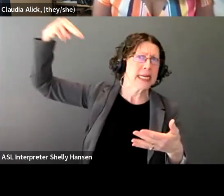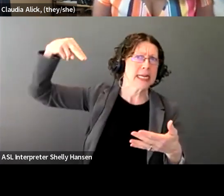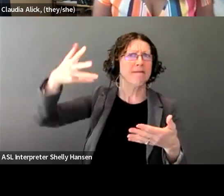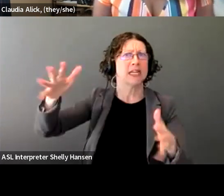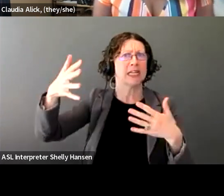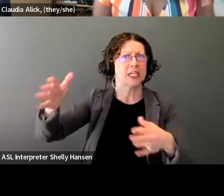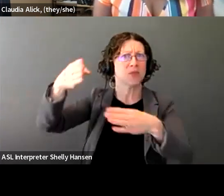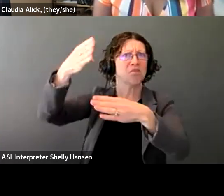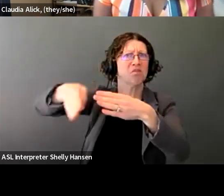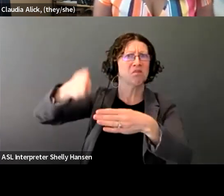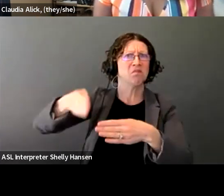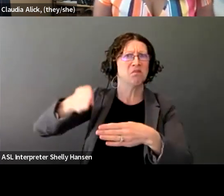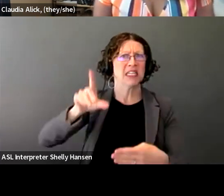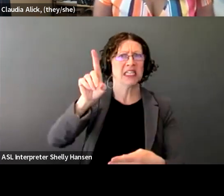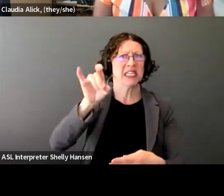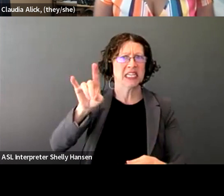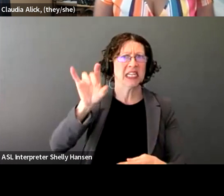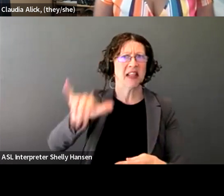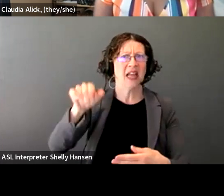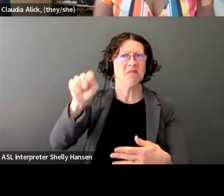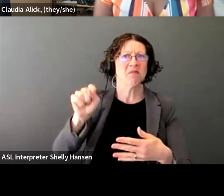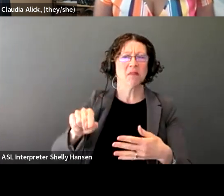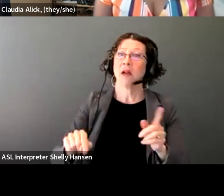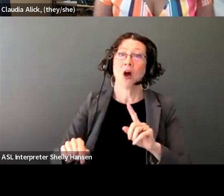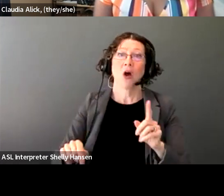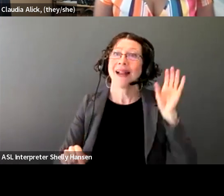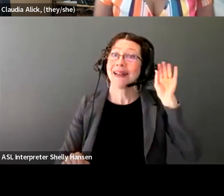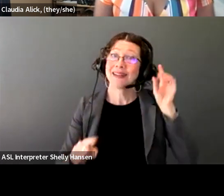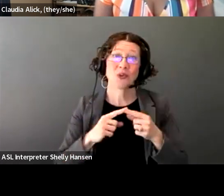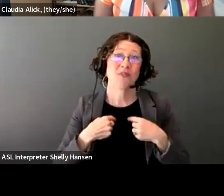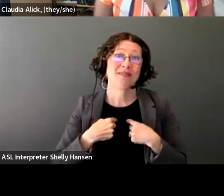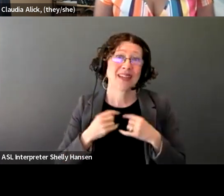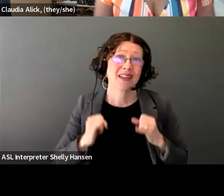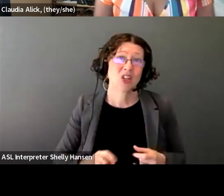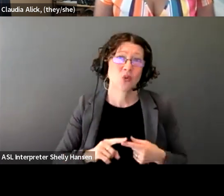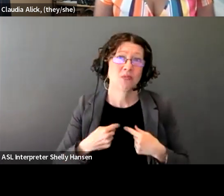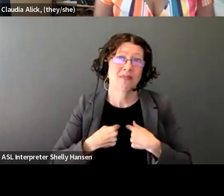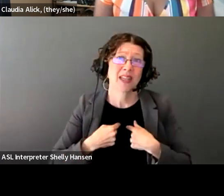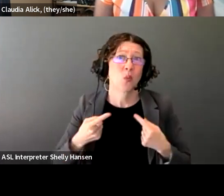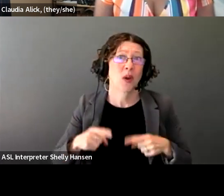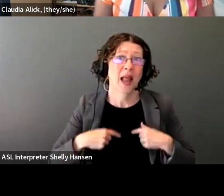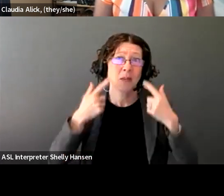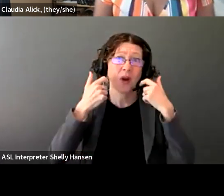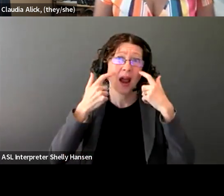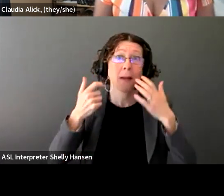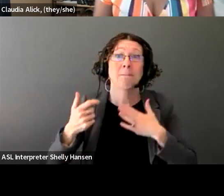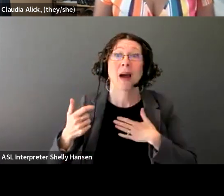I think of listening, to me, even when I am crying because mine is a brain injury and I cry all the time now.